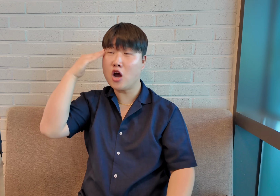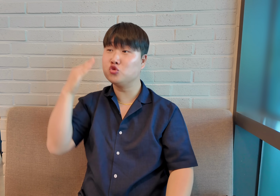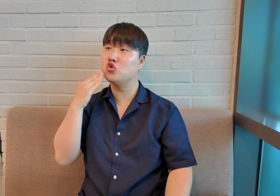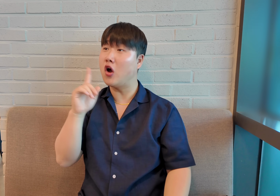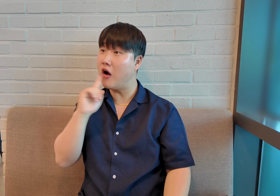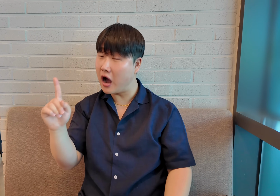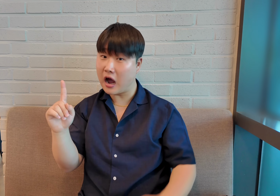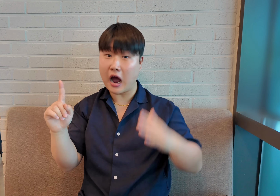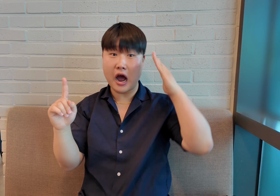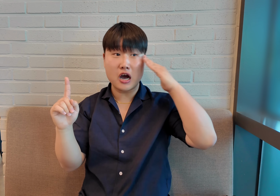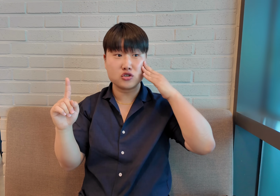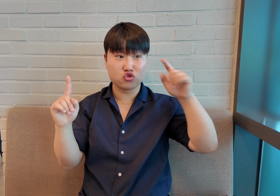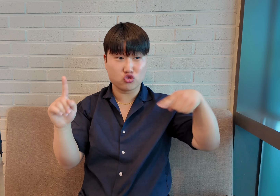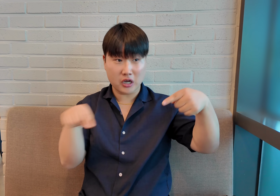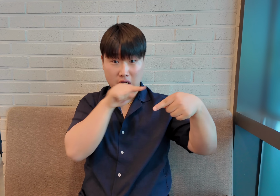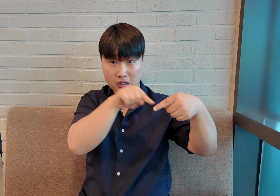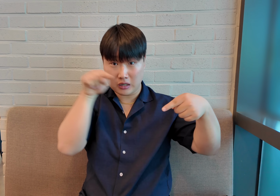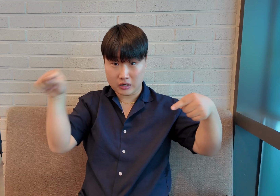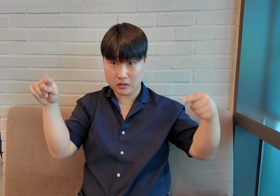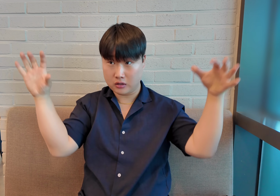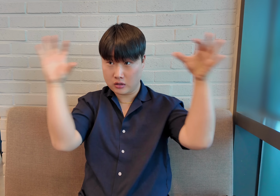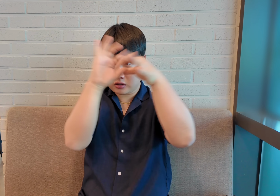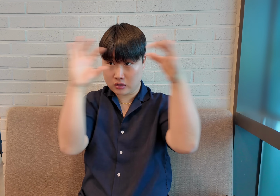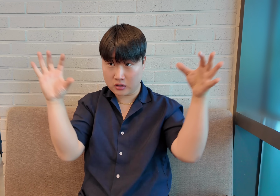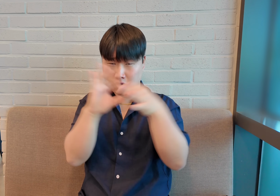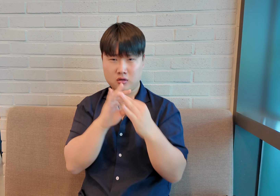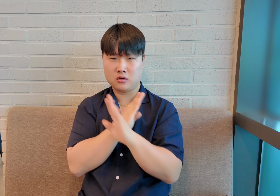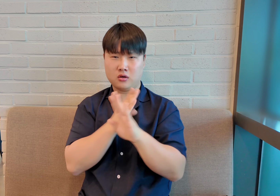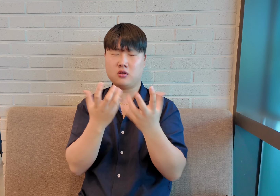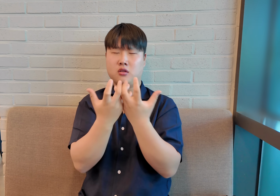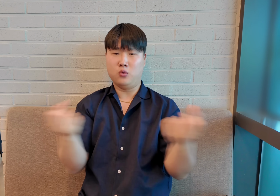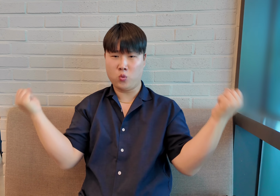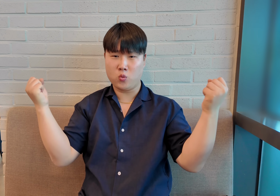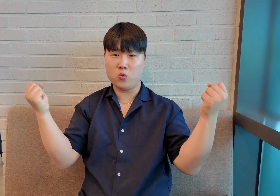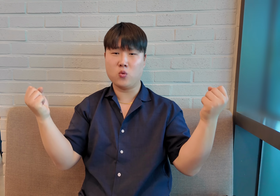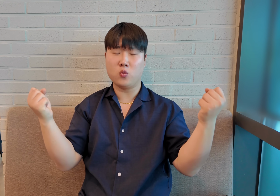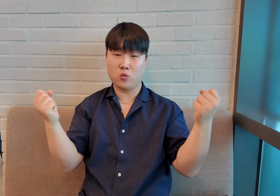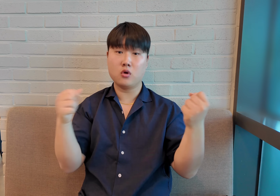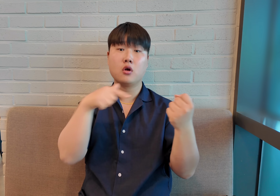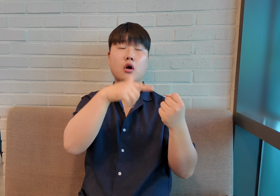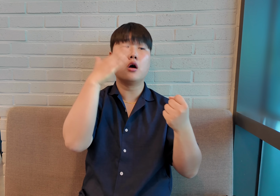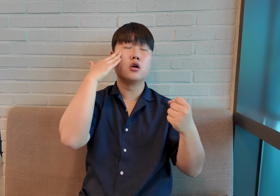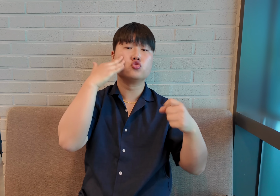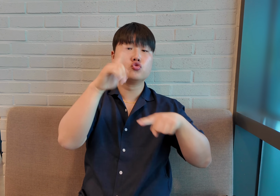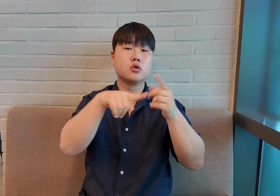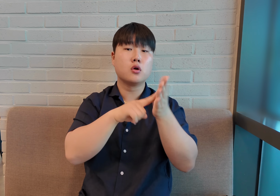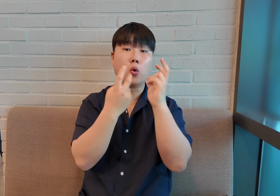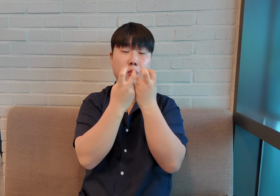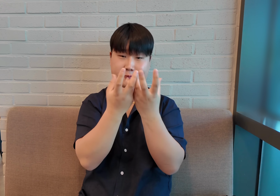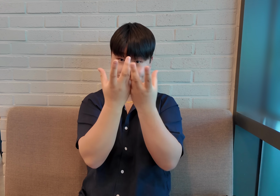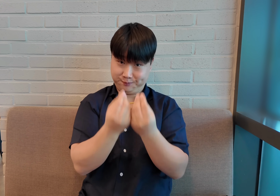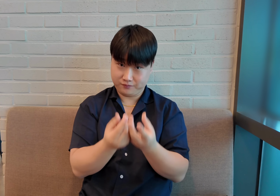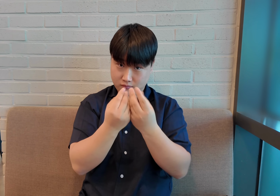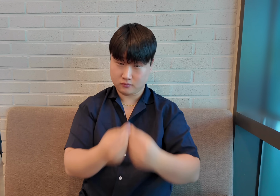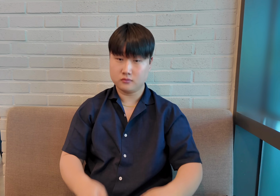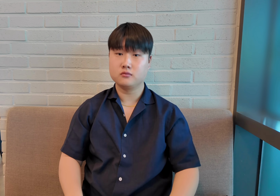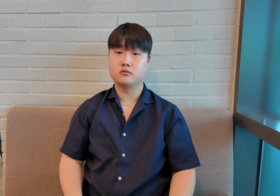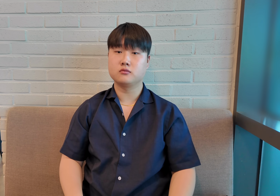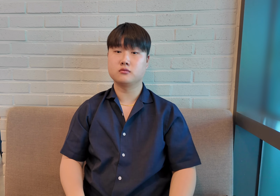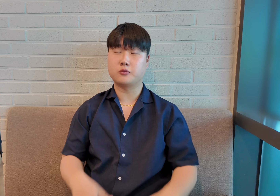Korean and Korean sign language do not correspond exactly. How is it expressed in Korean sign language?